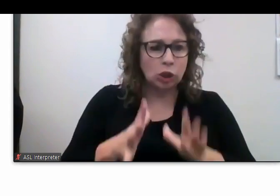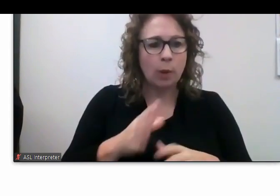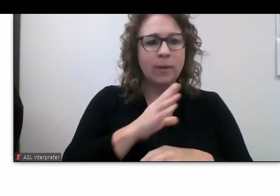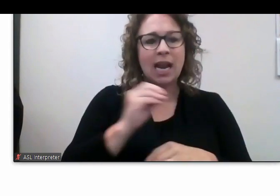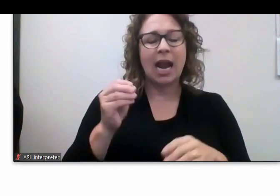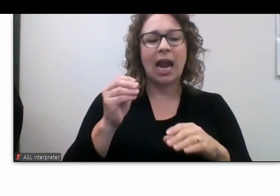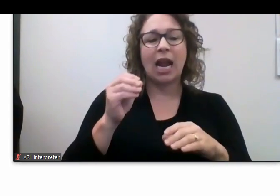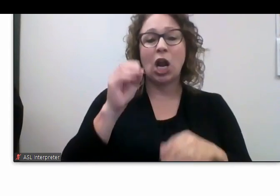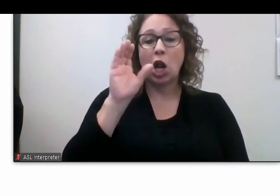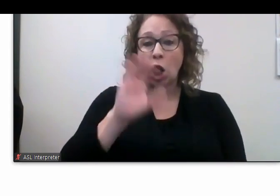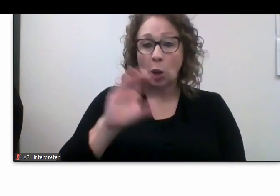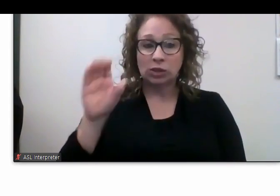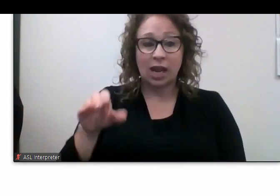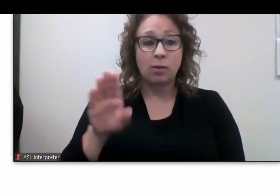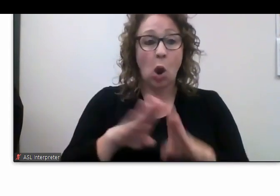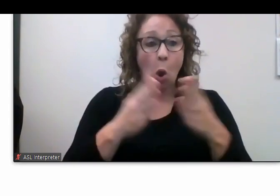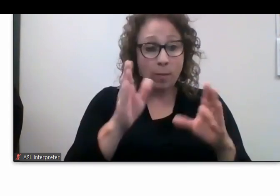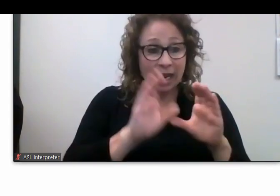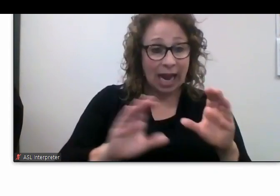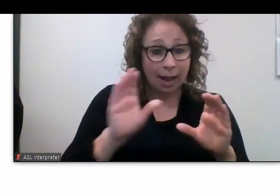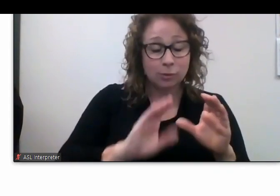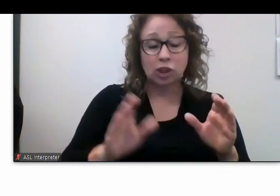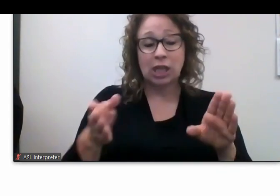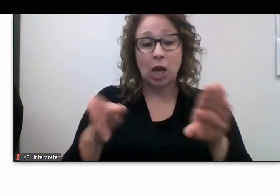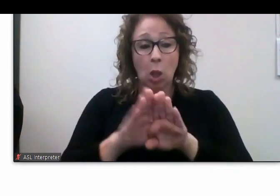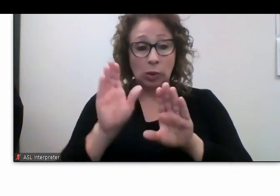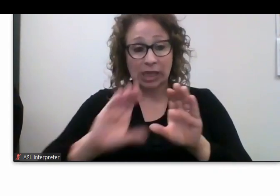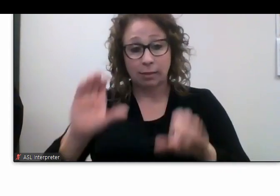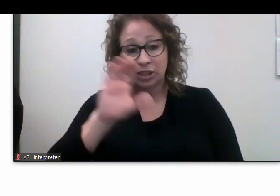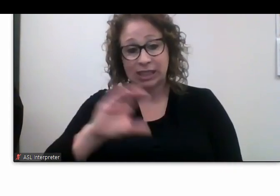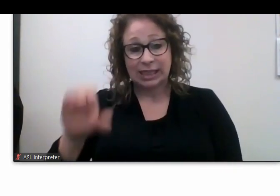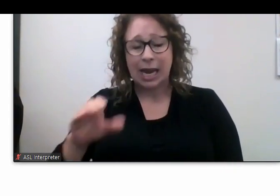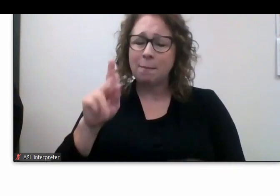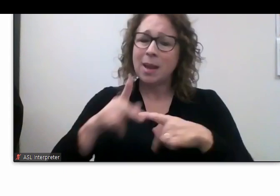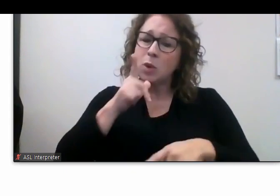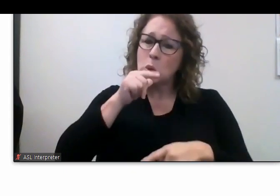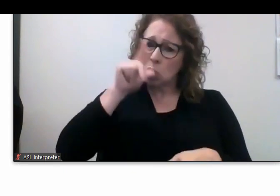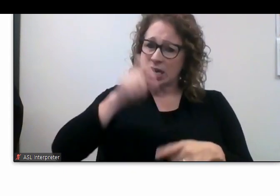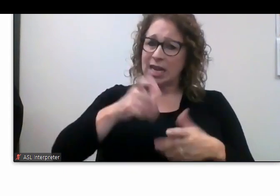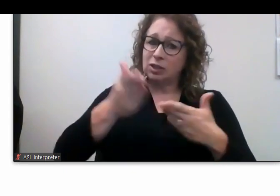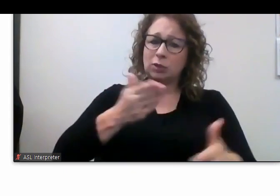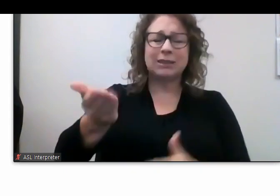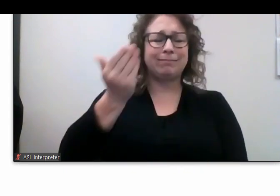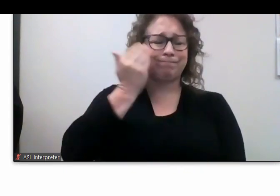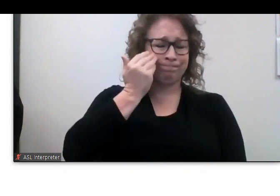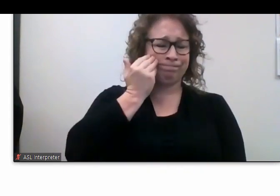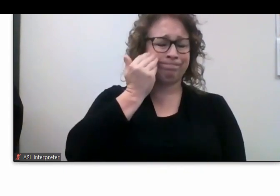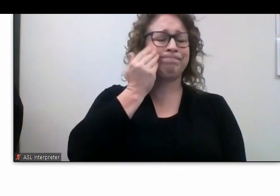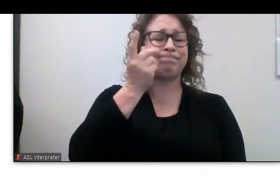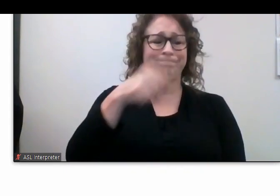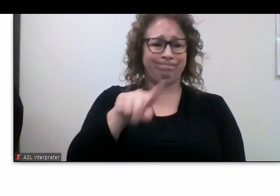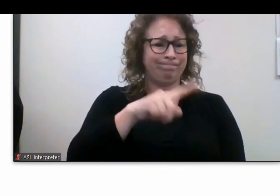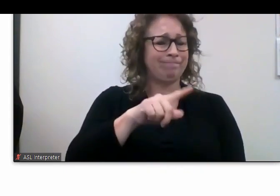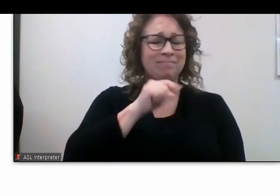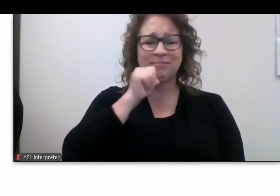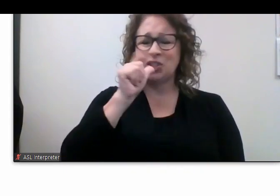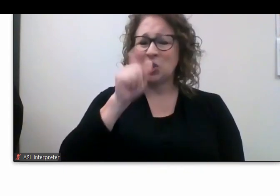People that need these services know what these are, so you don't have to explain them,